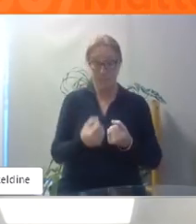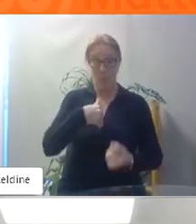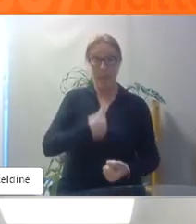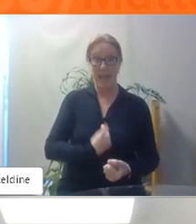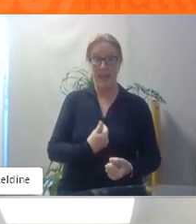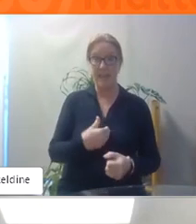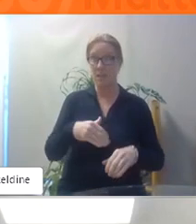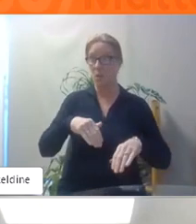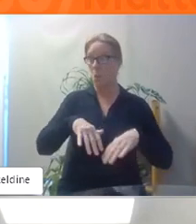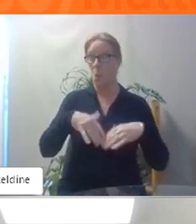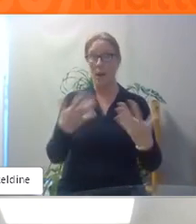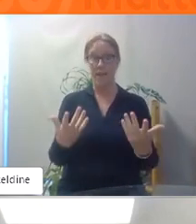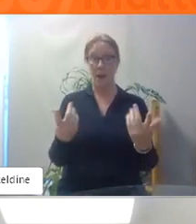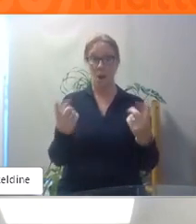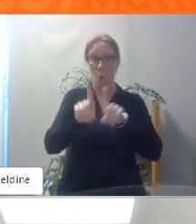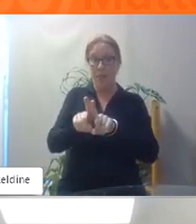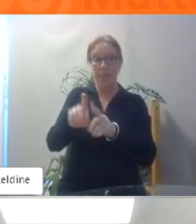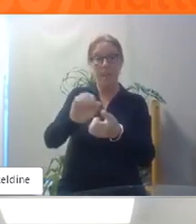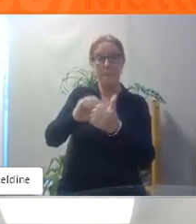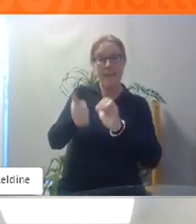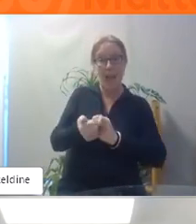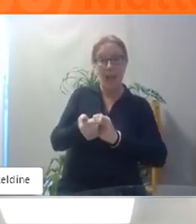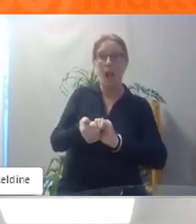and be alongside their peers. I think this is doable and I'm sure